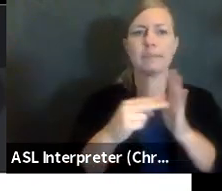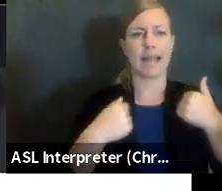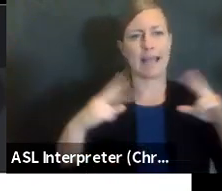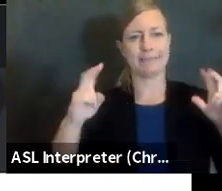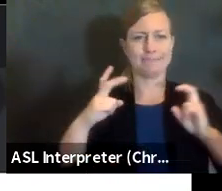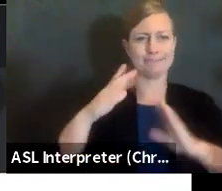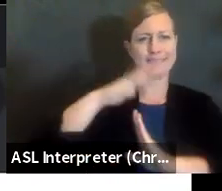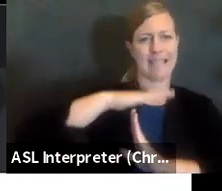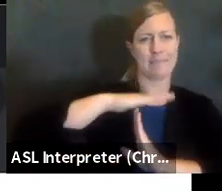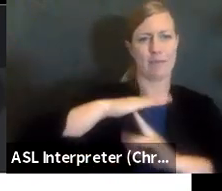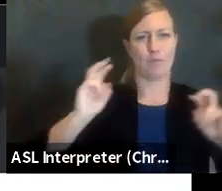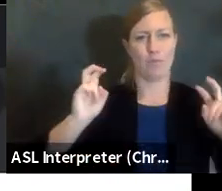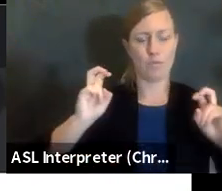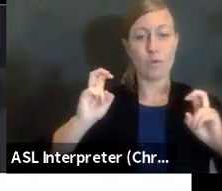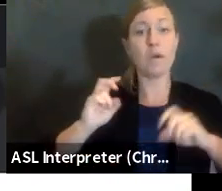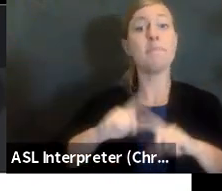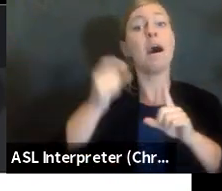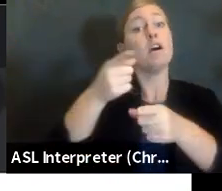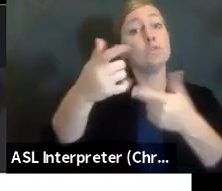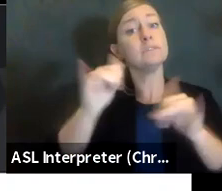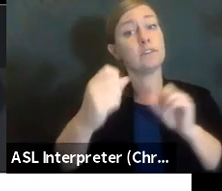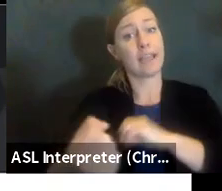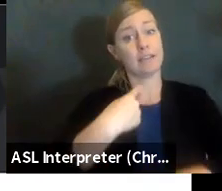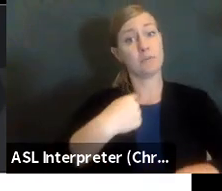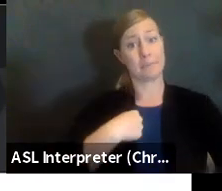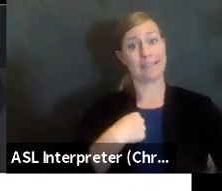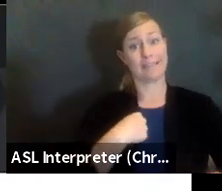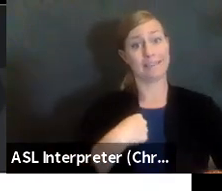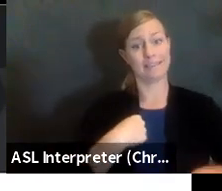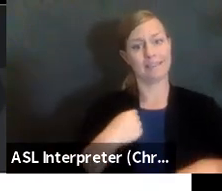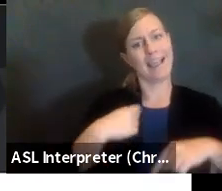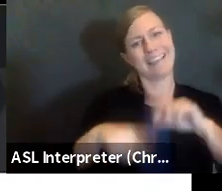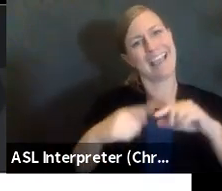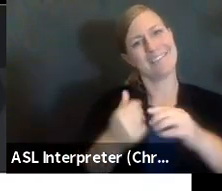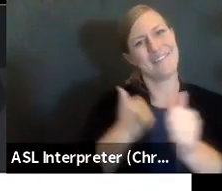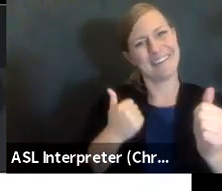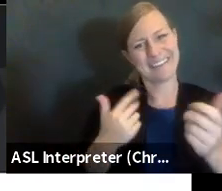ESD 112 - Katherine Livick: But you can still be obnoxious to me because I'm the teacher and I just can't avoid that. ESD 101 - Jeff Crawford: Gotcha.